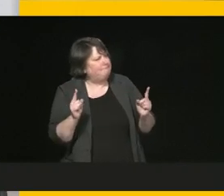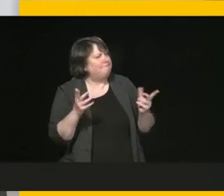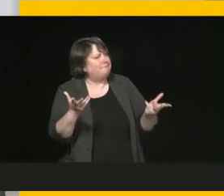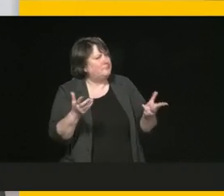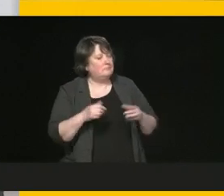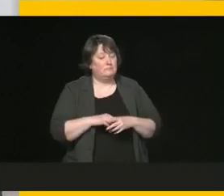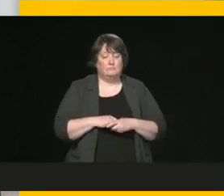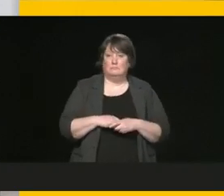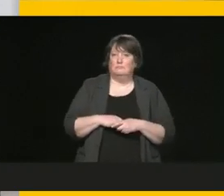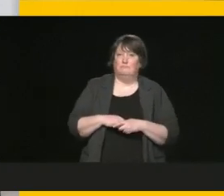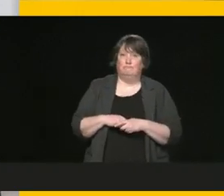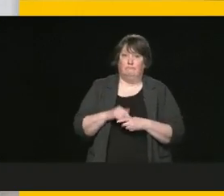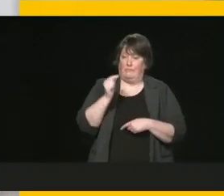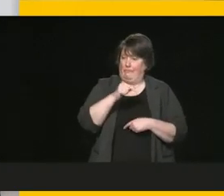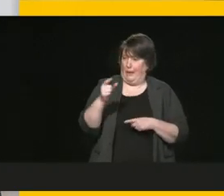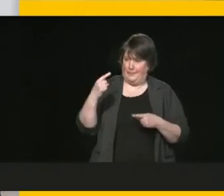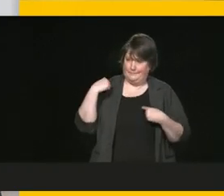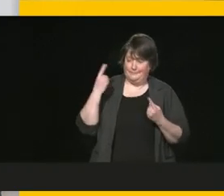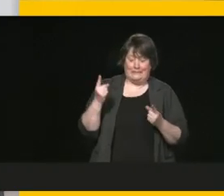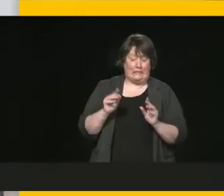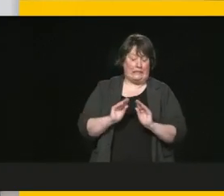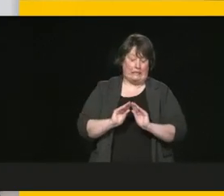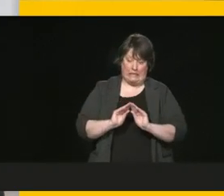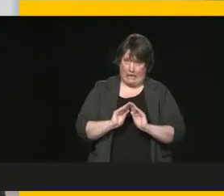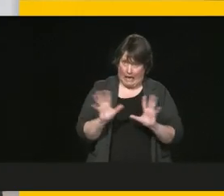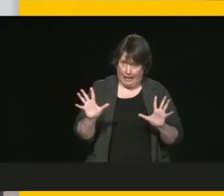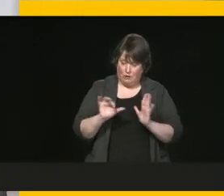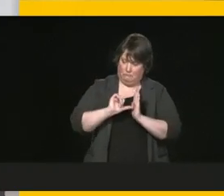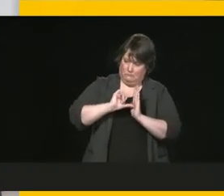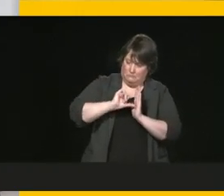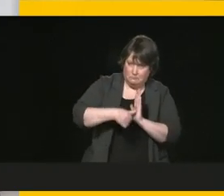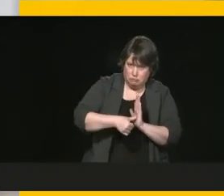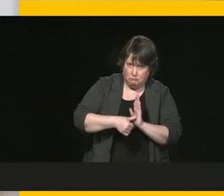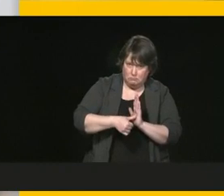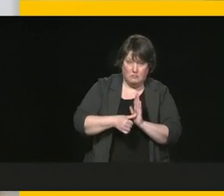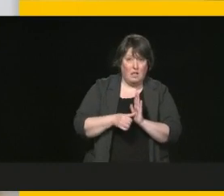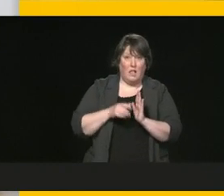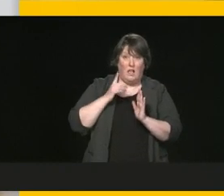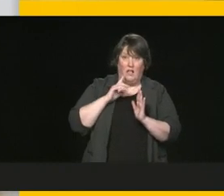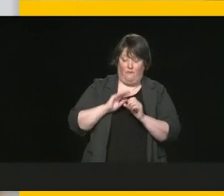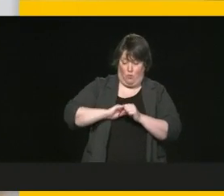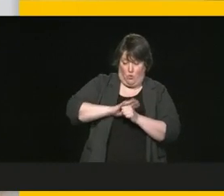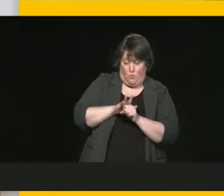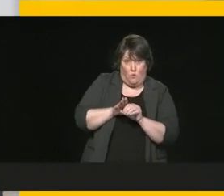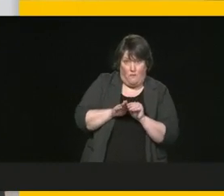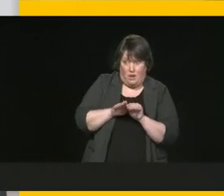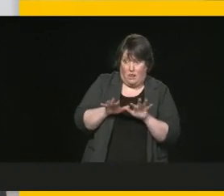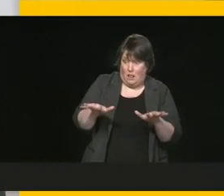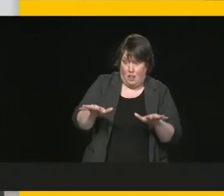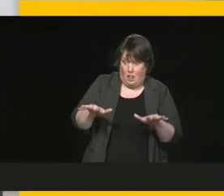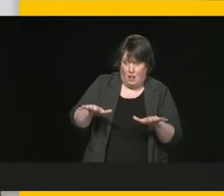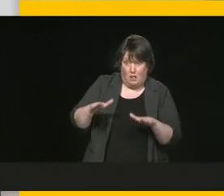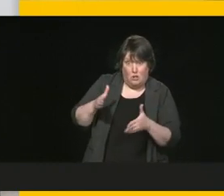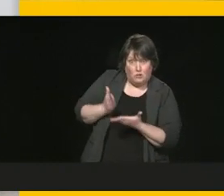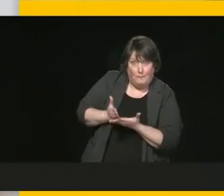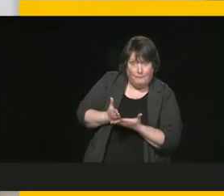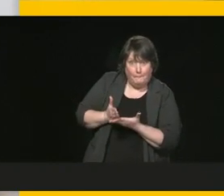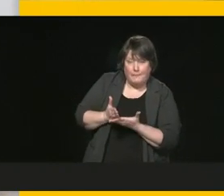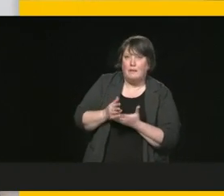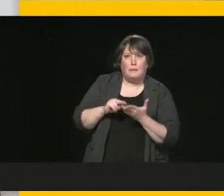SOCIAL DISTANCING MEASURES? Prime Minister Trudeau: I THINK WE'VE BEEN VERY, VERY CLEAR THAT THE BEST WAY TO